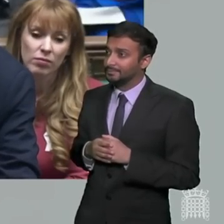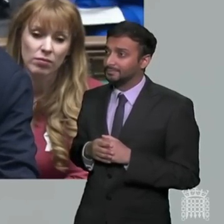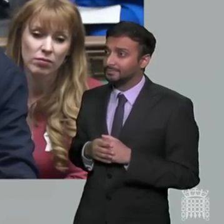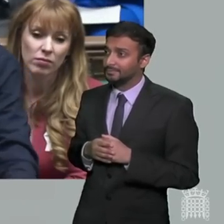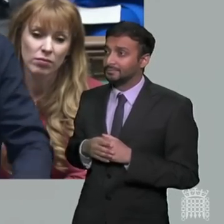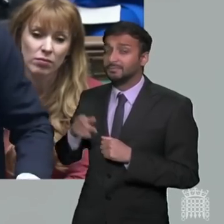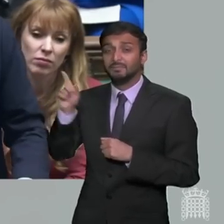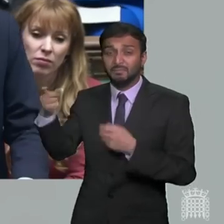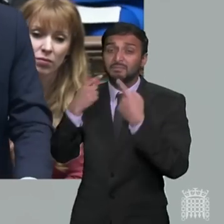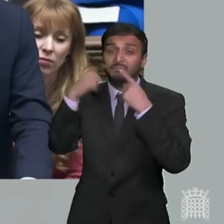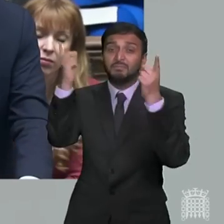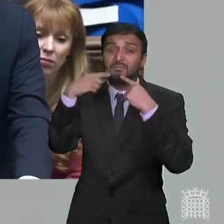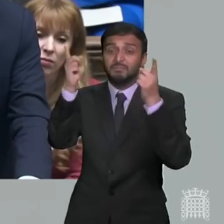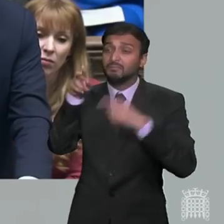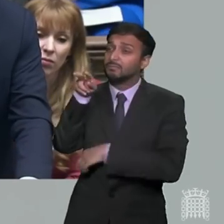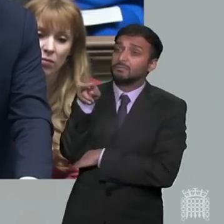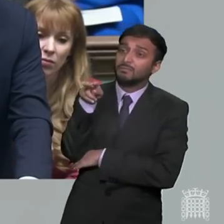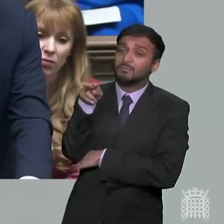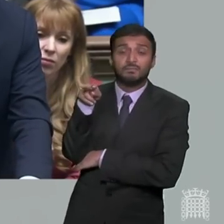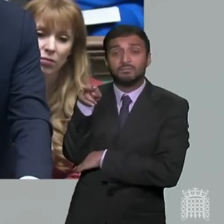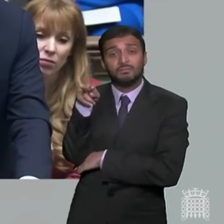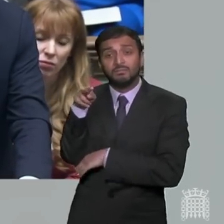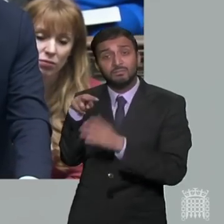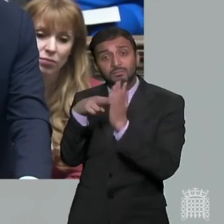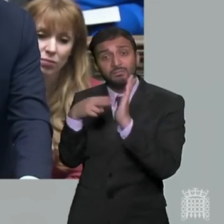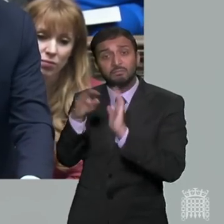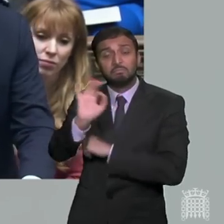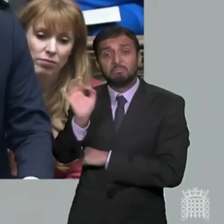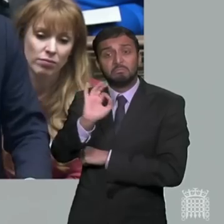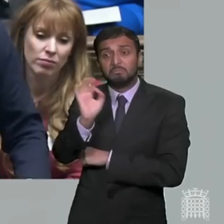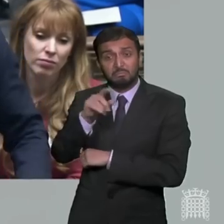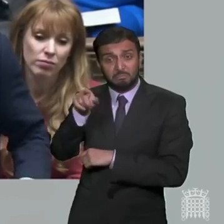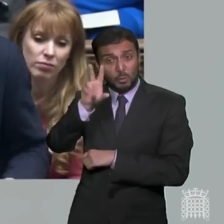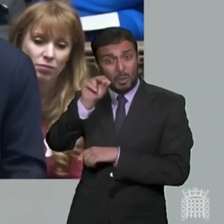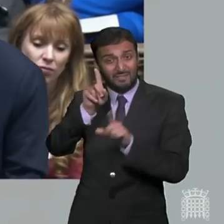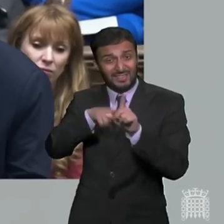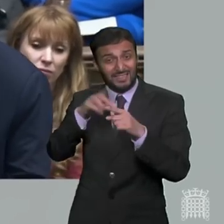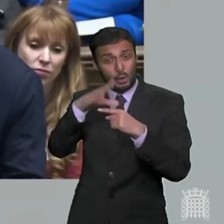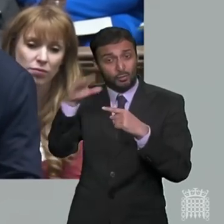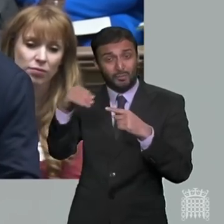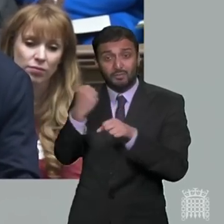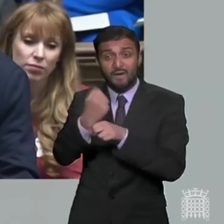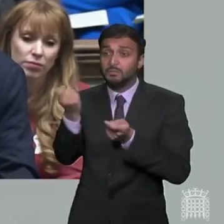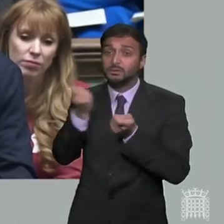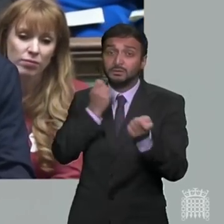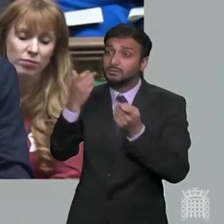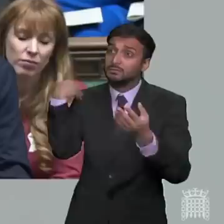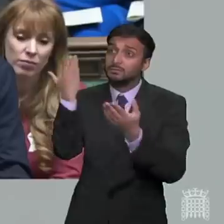The failure of the last 12 years and the chaos of the last 12 weeks are compounded by the